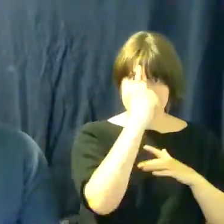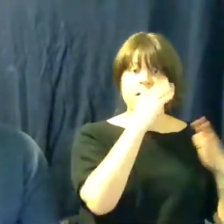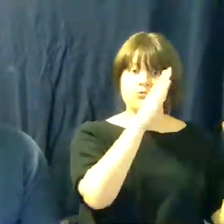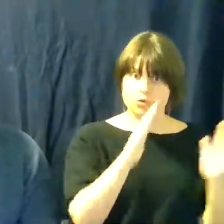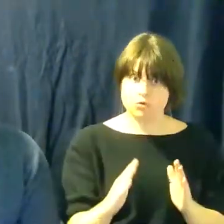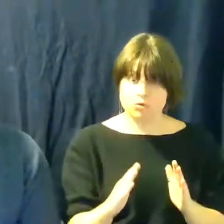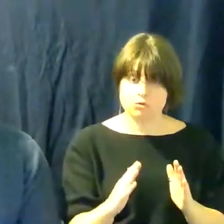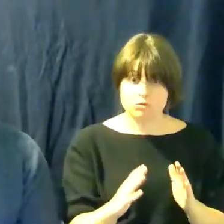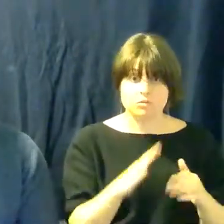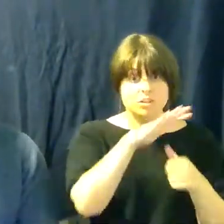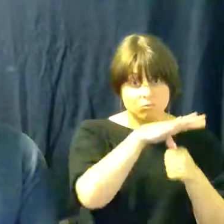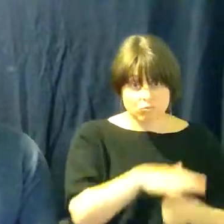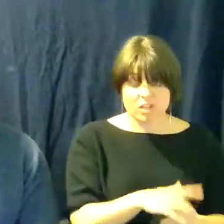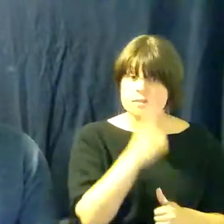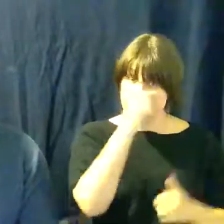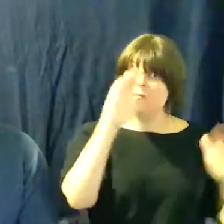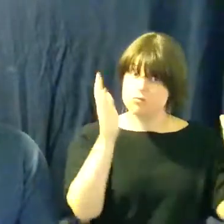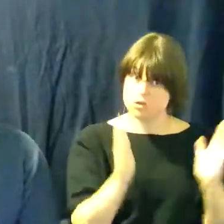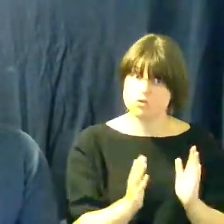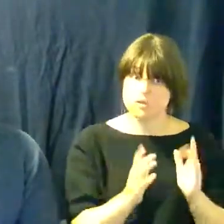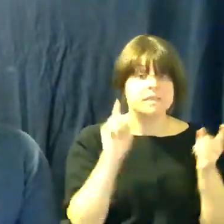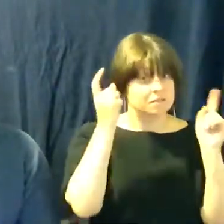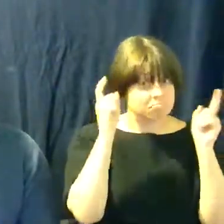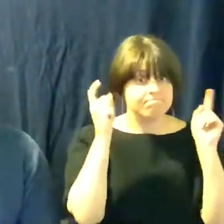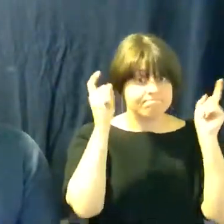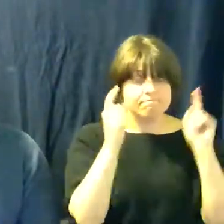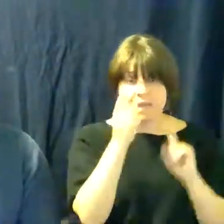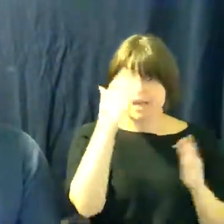This mutual support helps reduce isolation